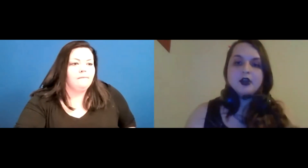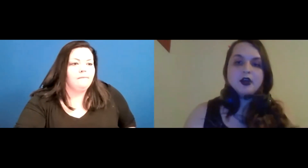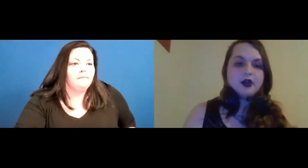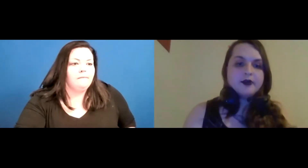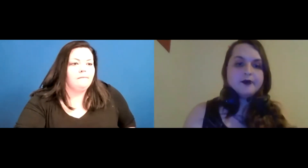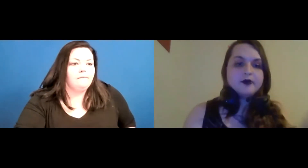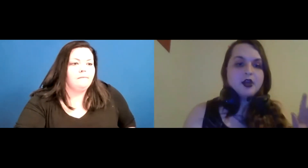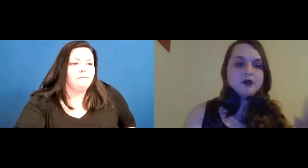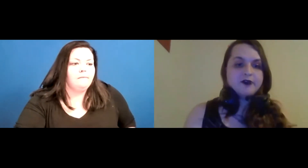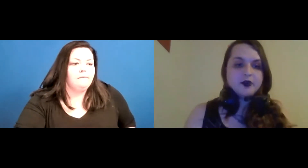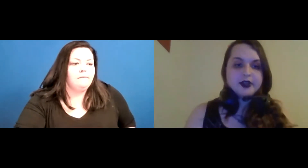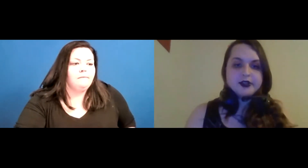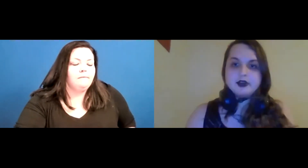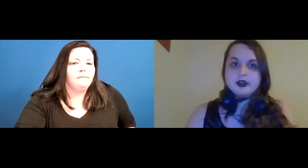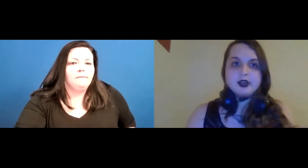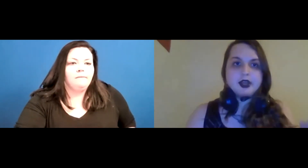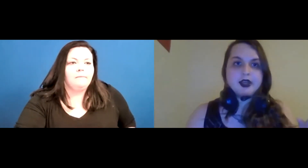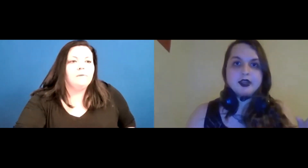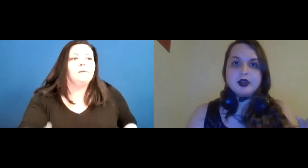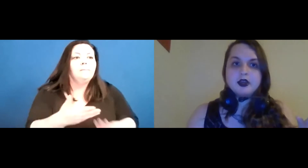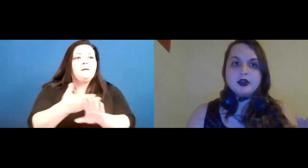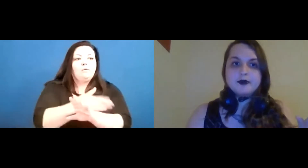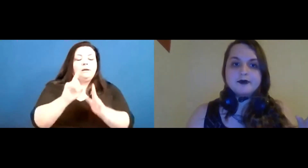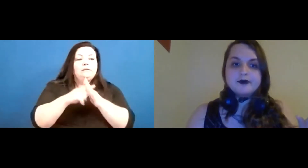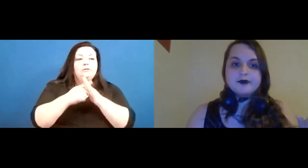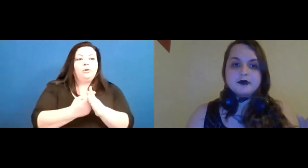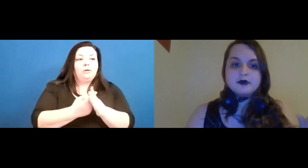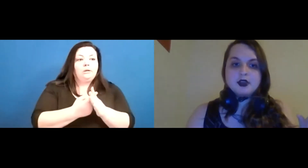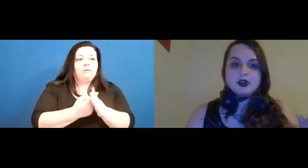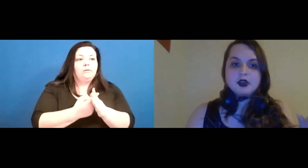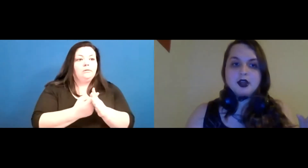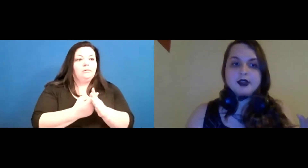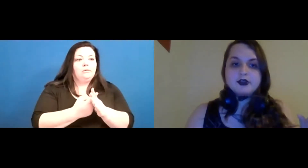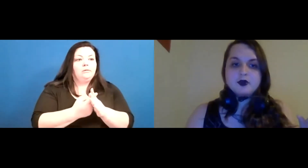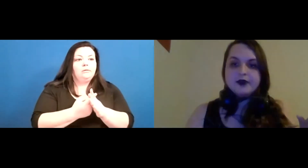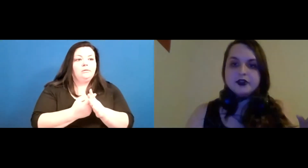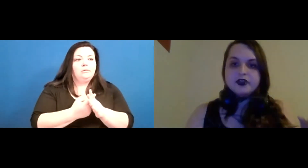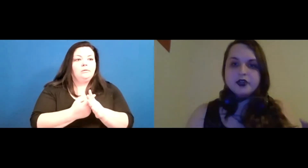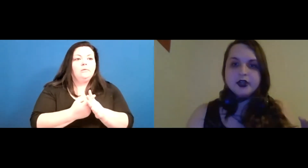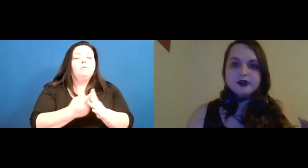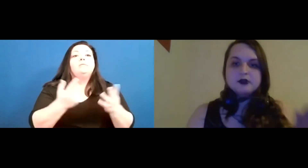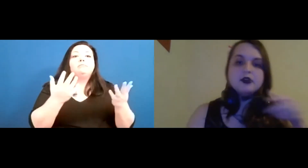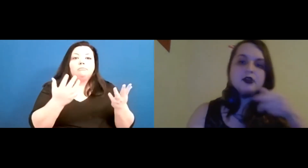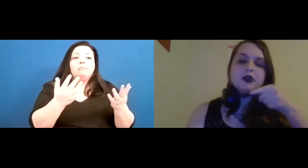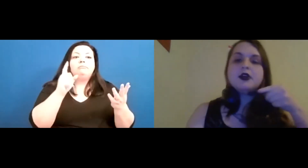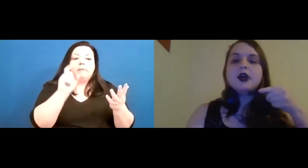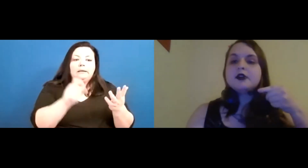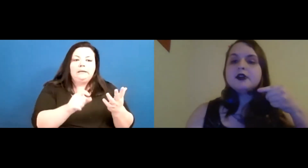um, before I get started I, um, I do have to share, a little louder?